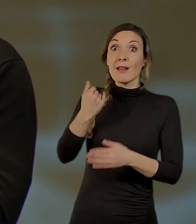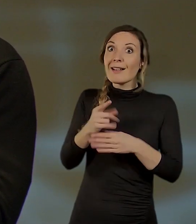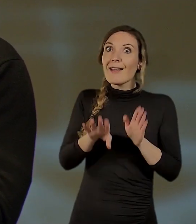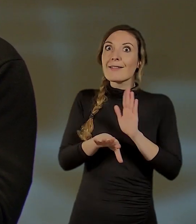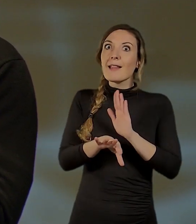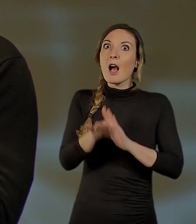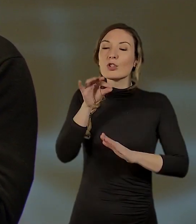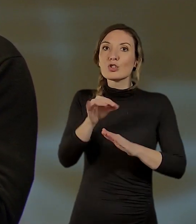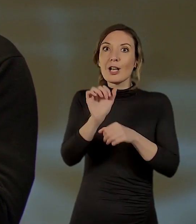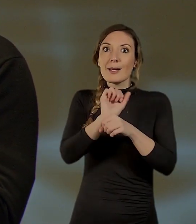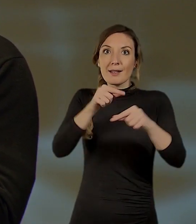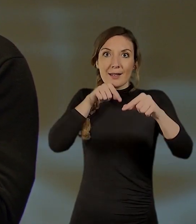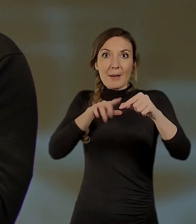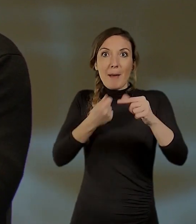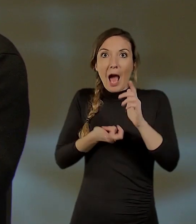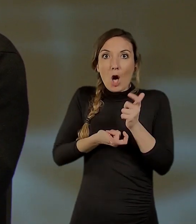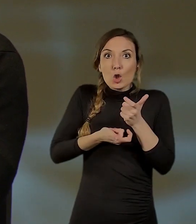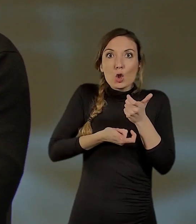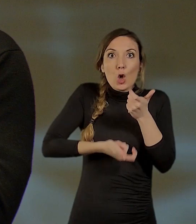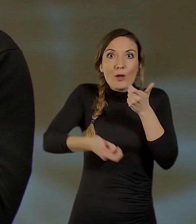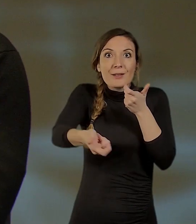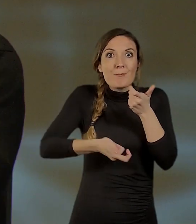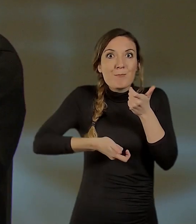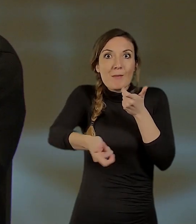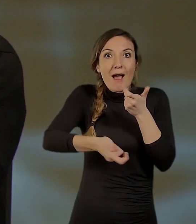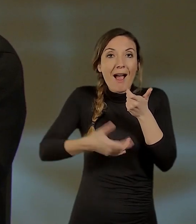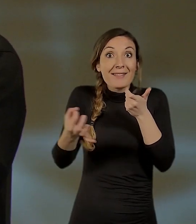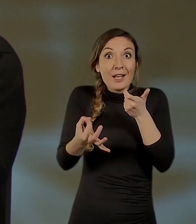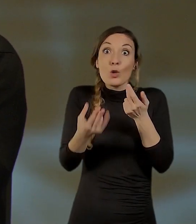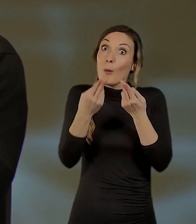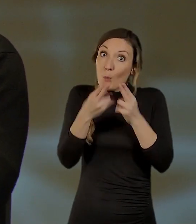which is an event worth several billion. They don't have the money for it today, they don't have the capacity for it.